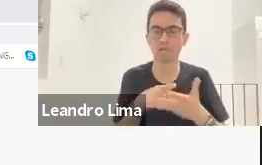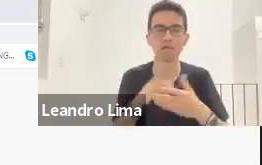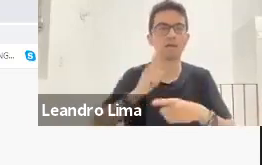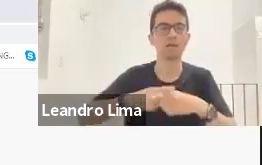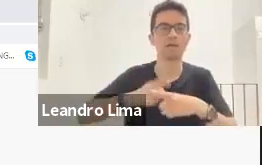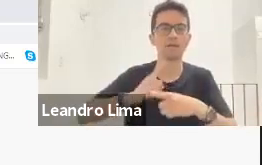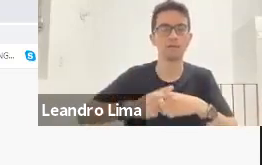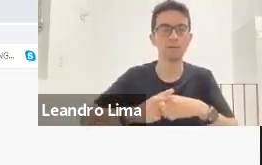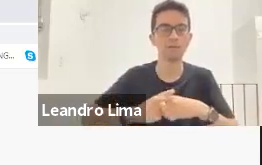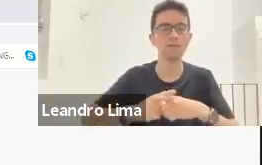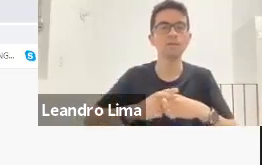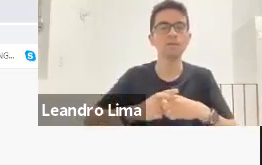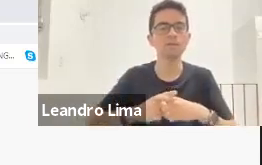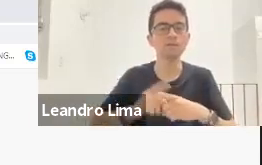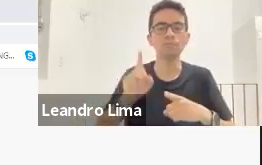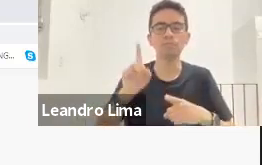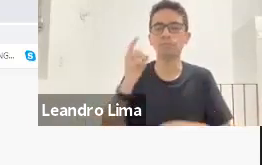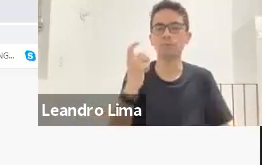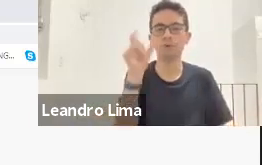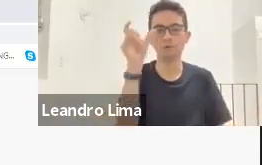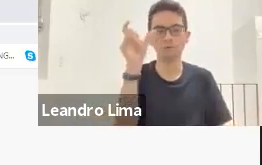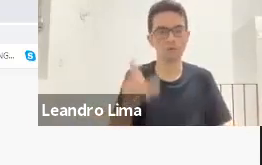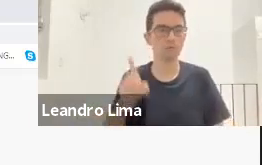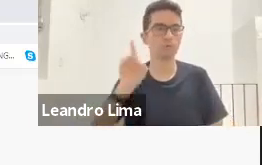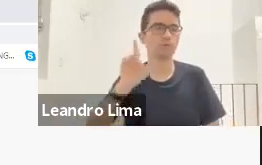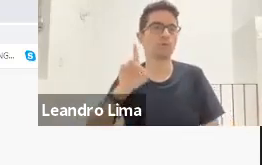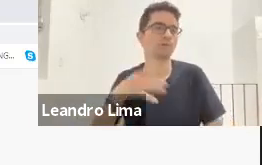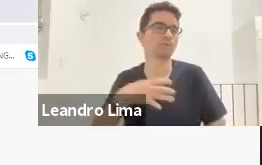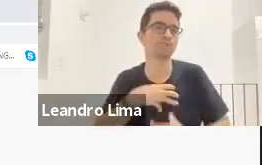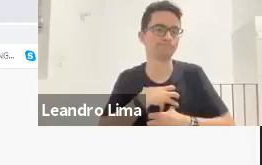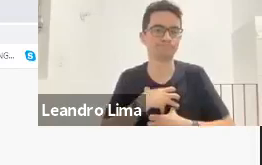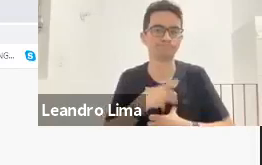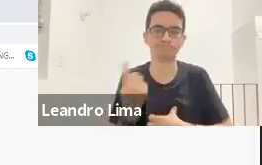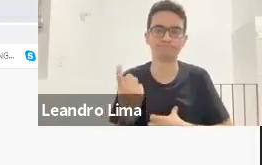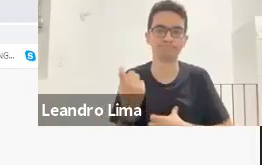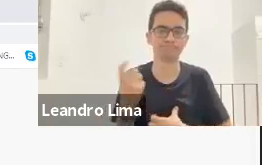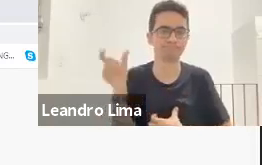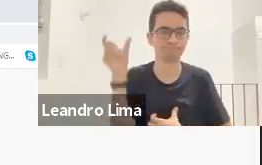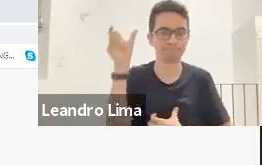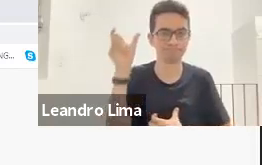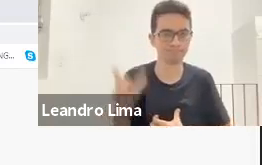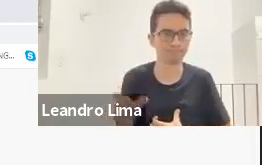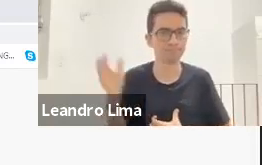scaffolding one time. And that's to describe ch And that's to describe, children , little children just learning to little children just learning